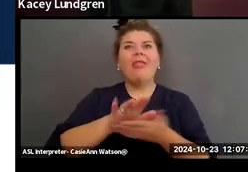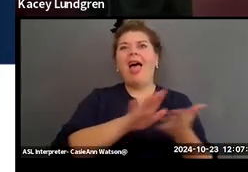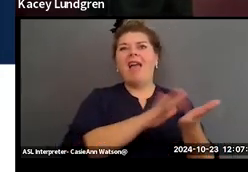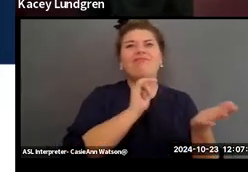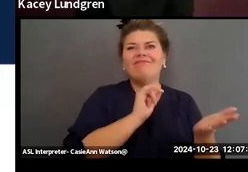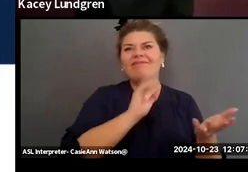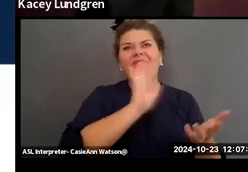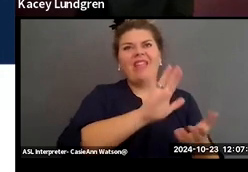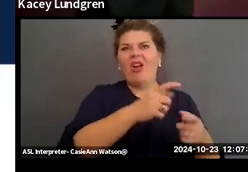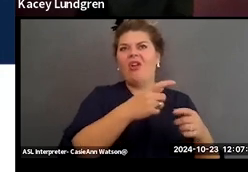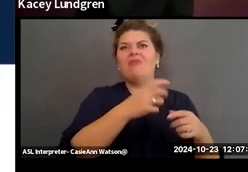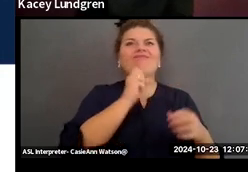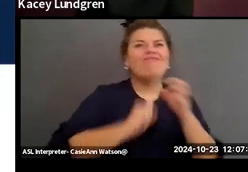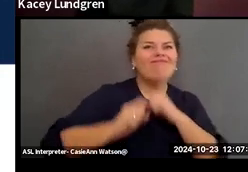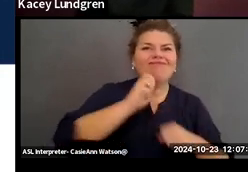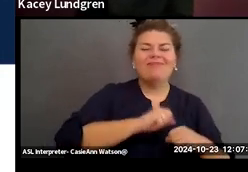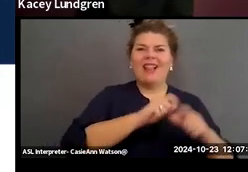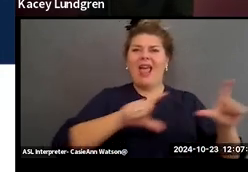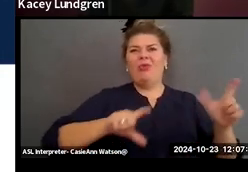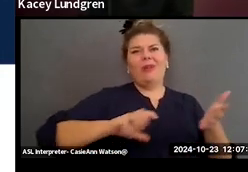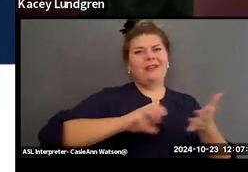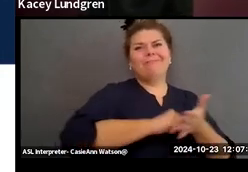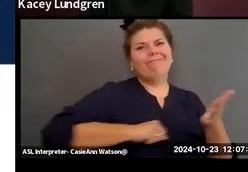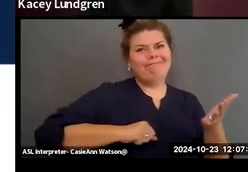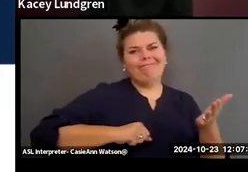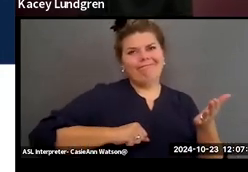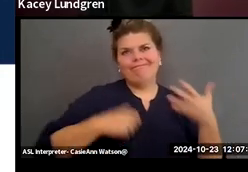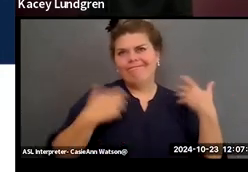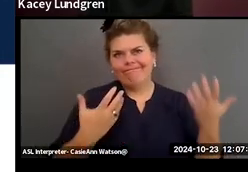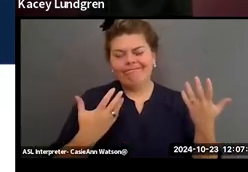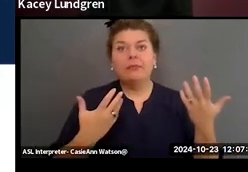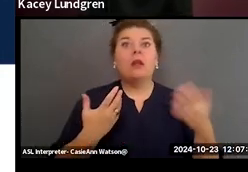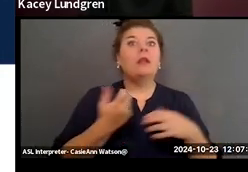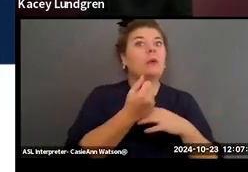from learning their ancestral languages. There were a few individuals